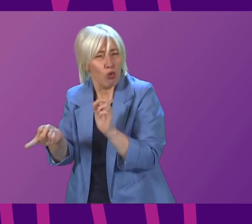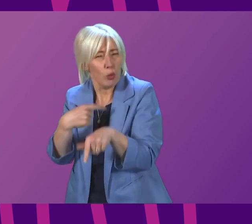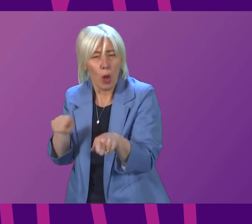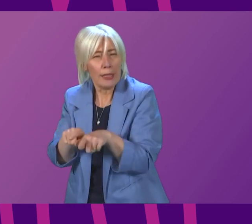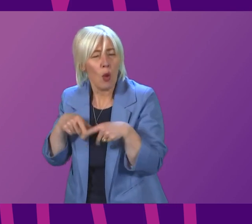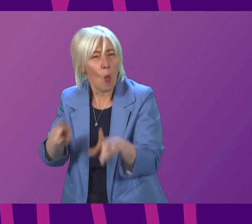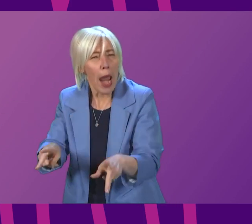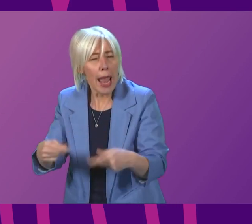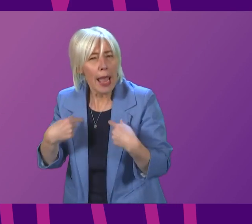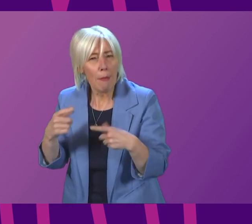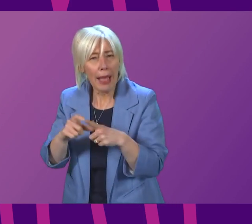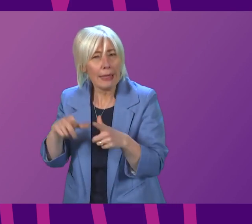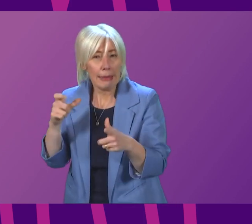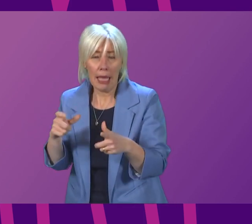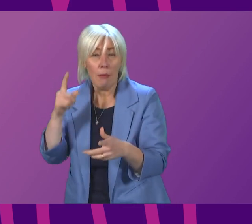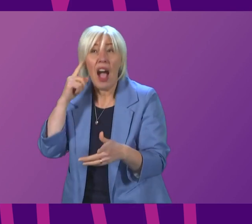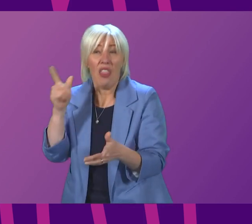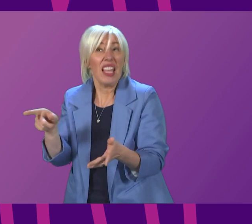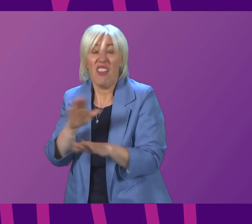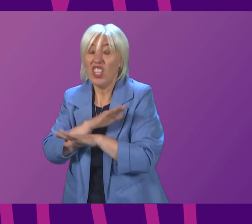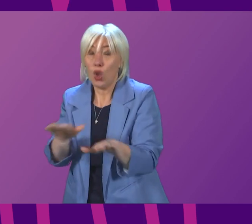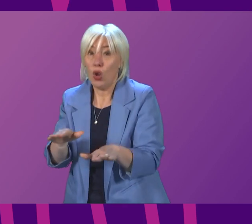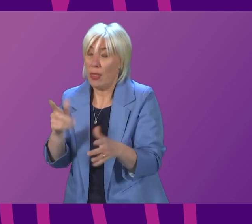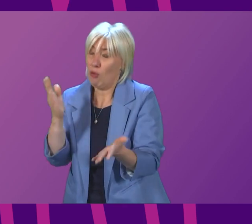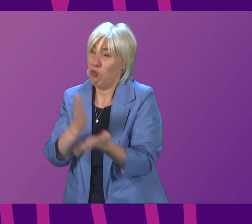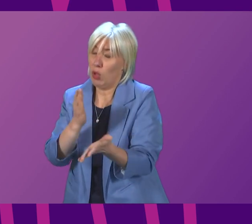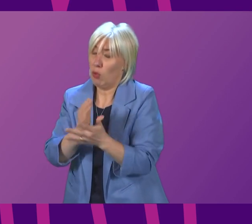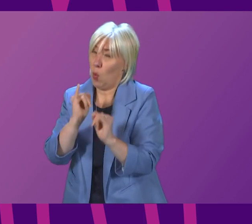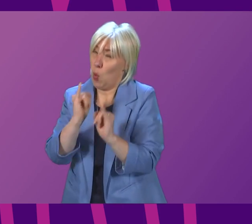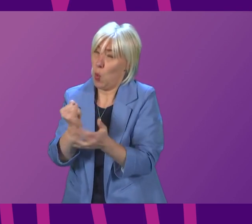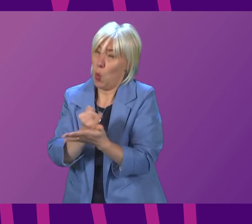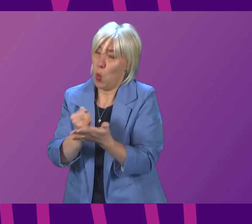If that had been the case, we would have been in a seriously difficult position right now.